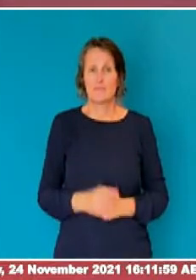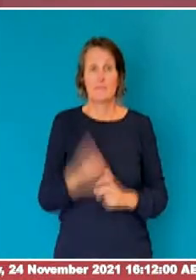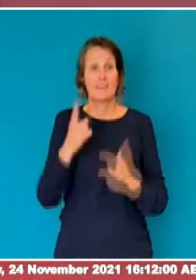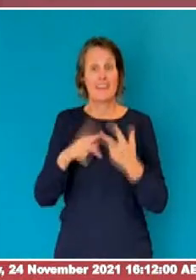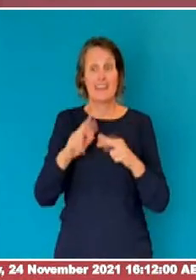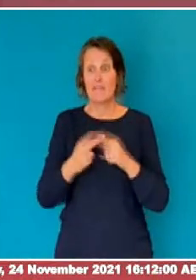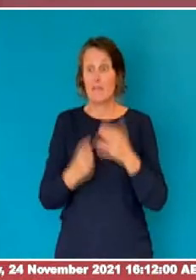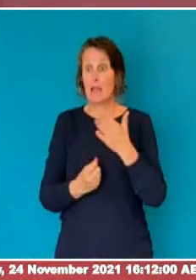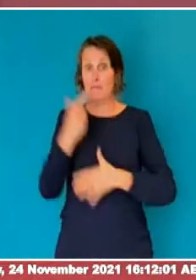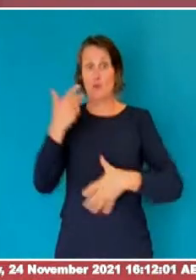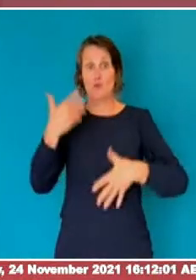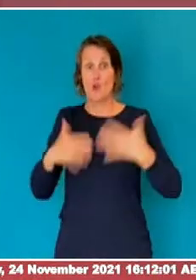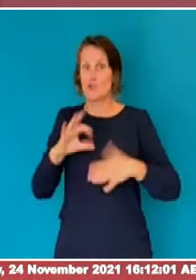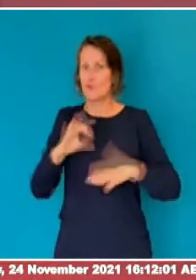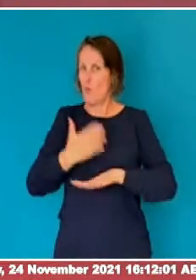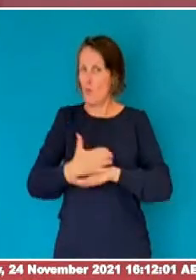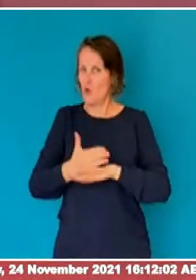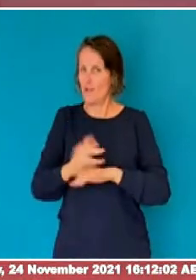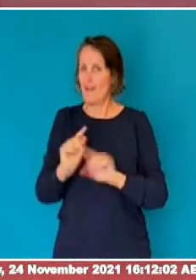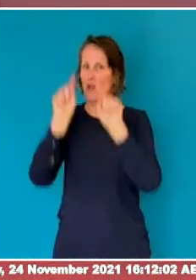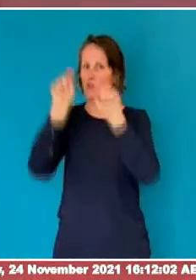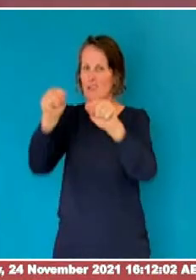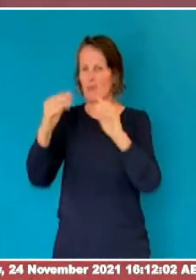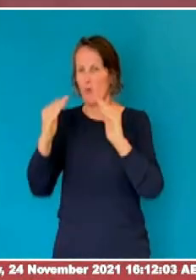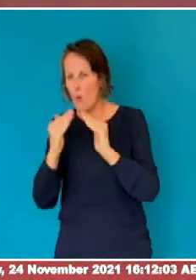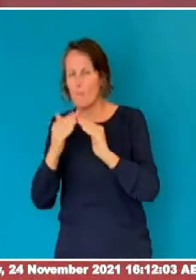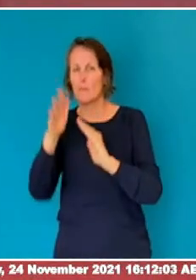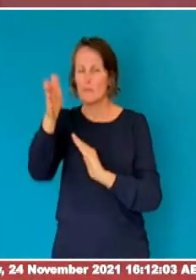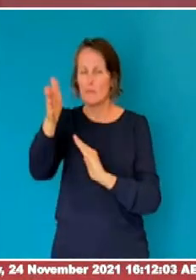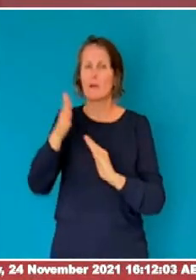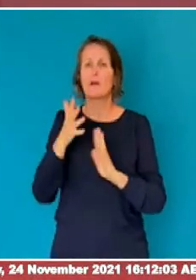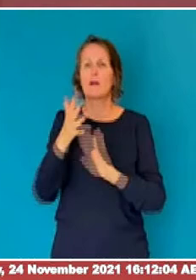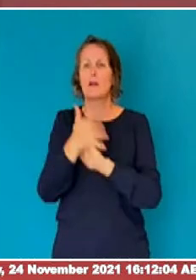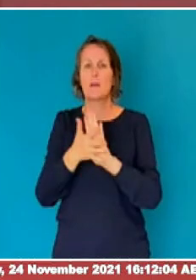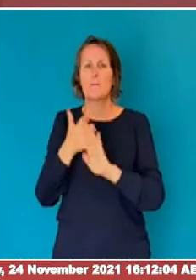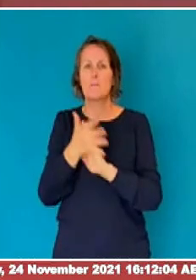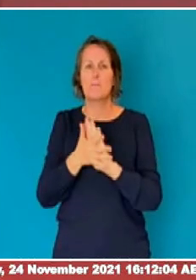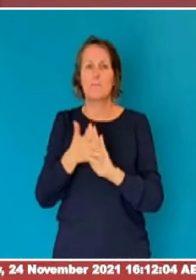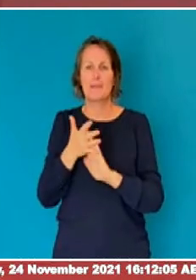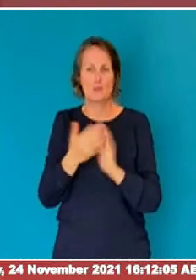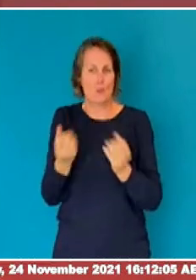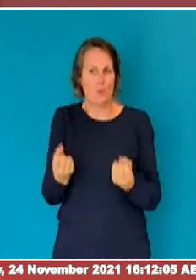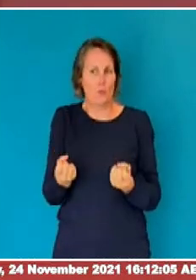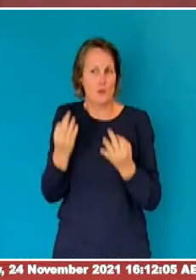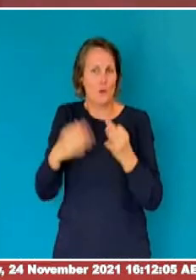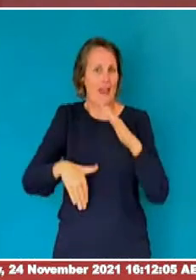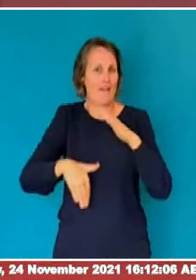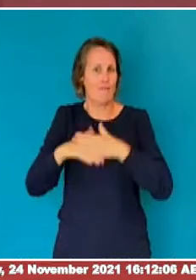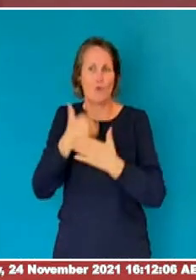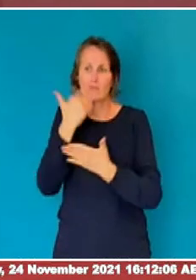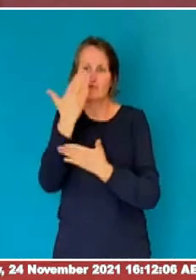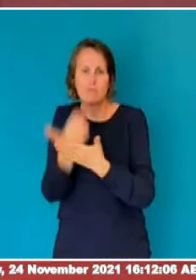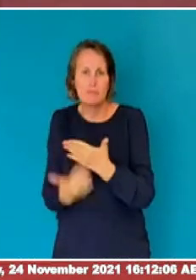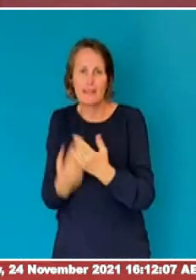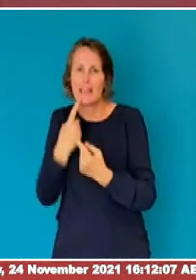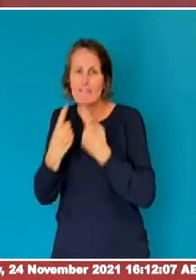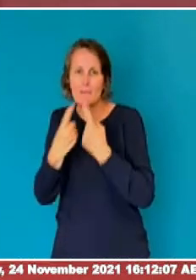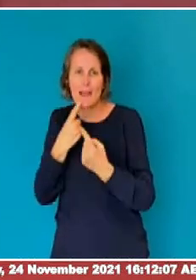workplace we wouldn't have all of the details that we would have on people with